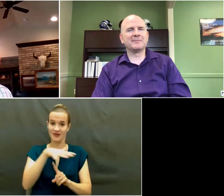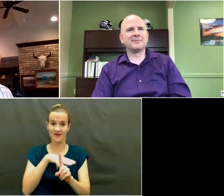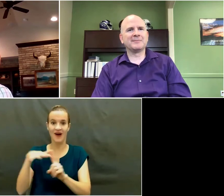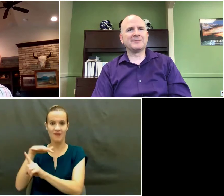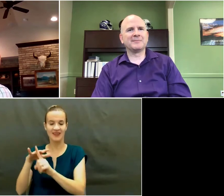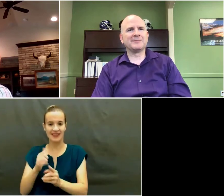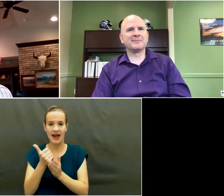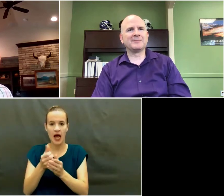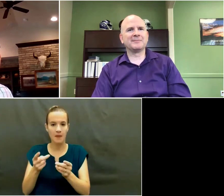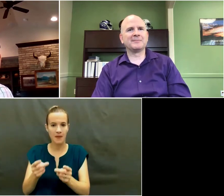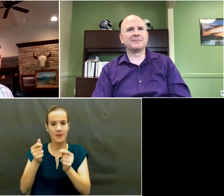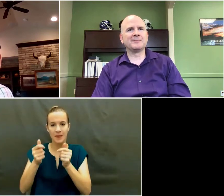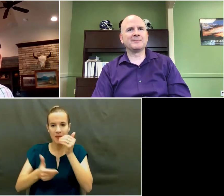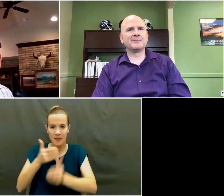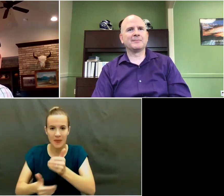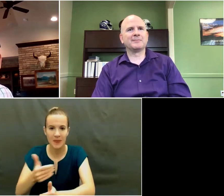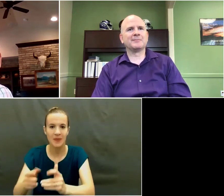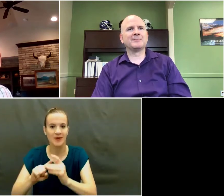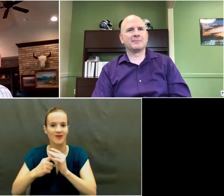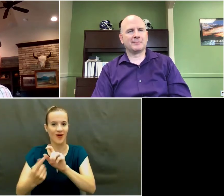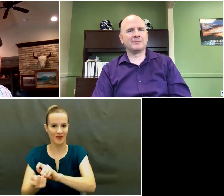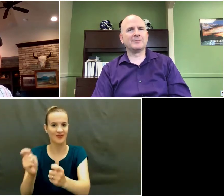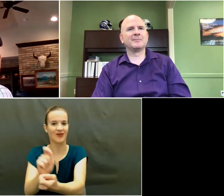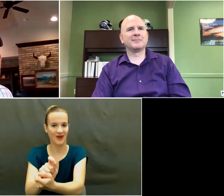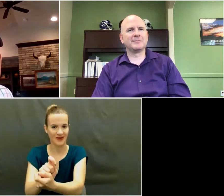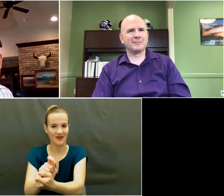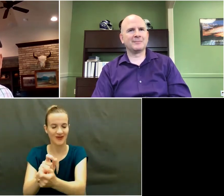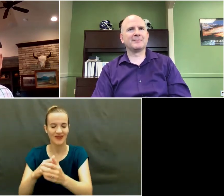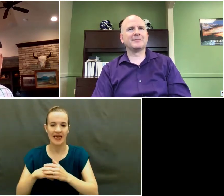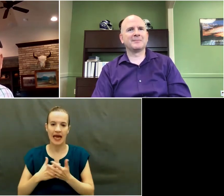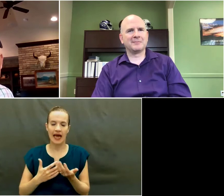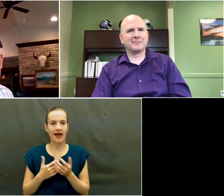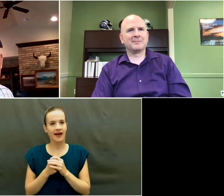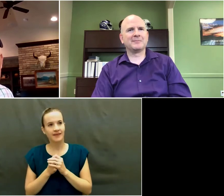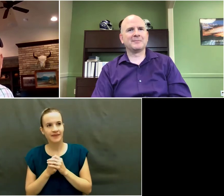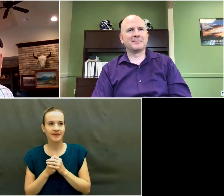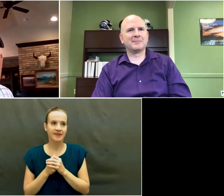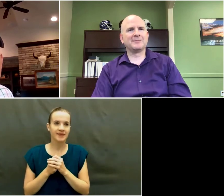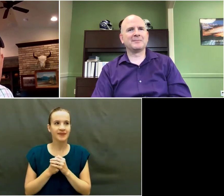change forward. Because otherwise people, you know, I mean, if if if you don't have high